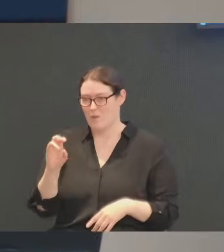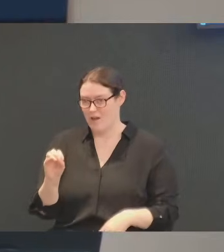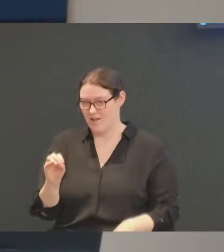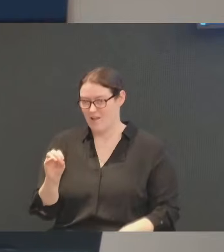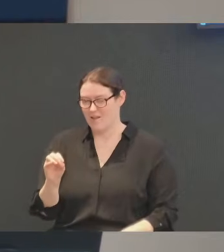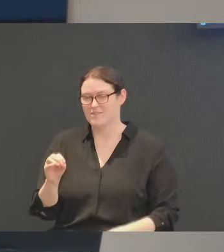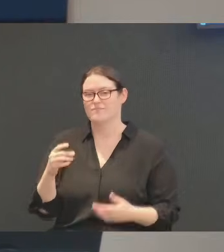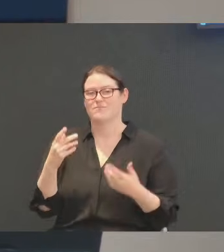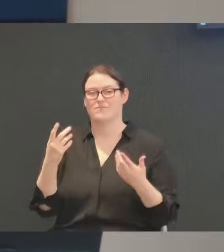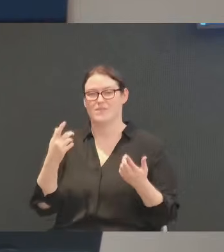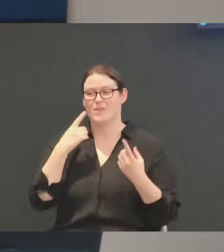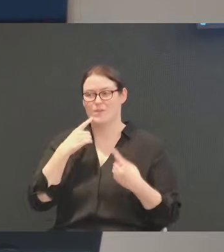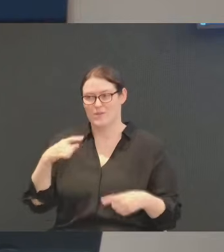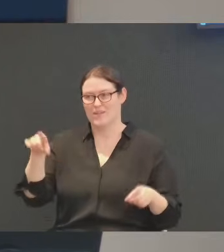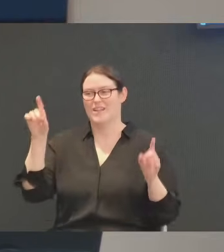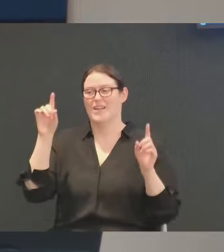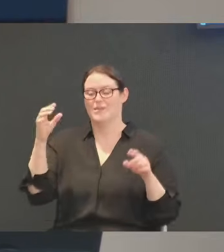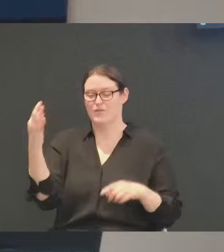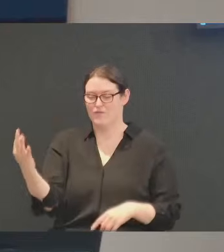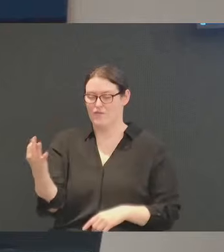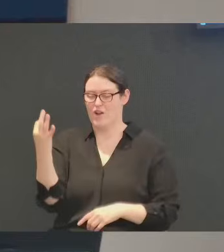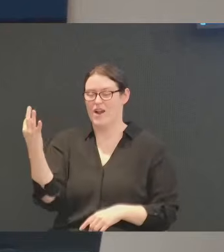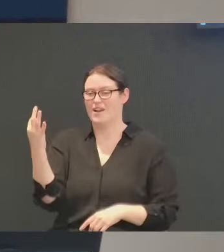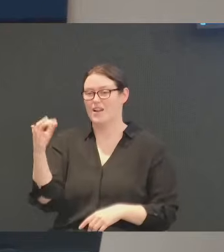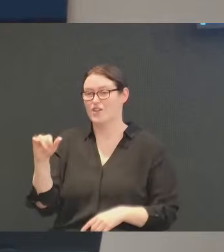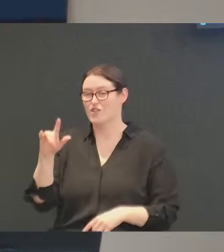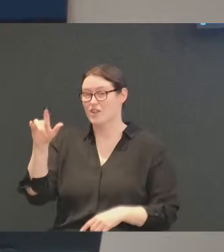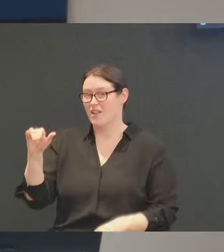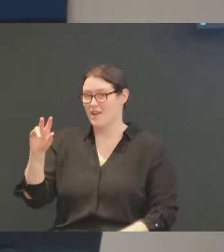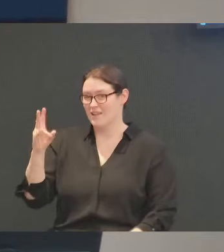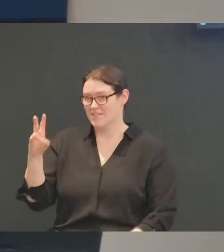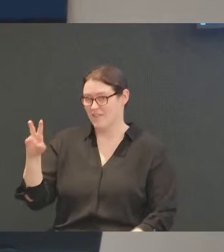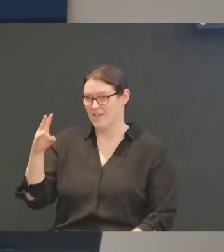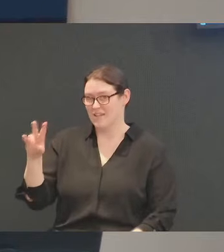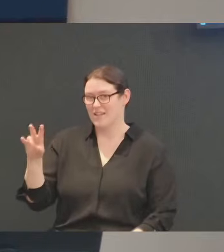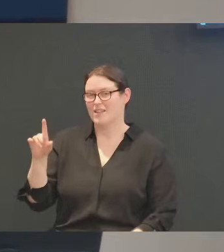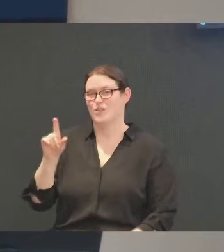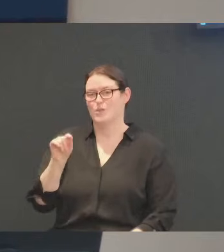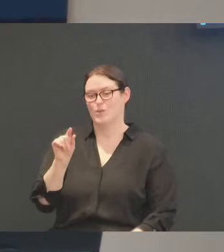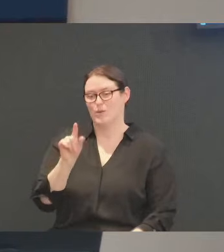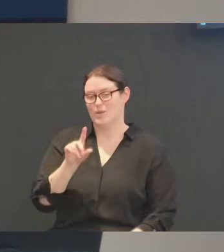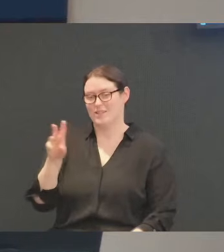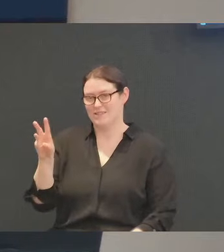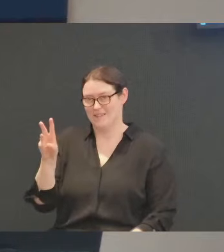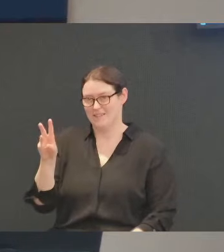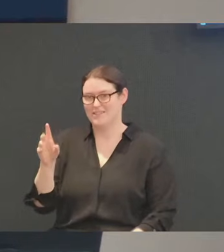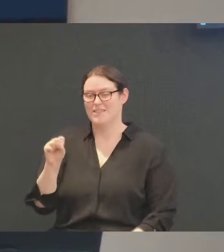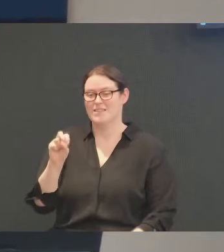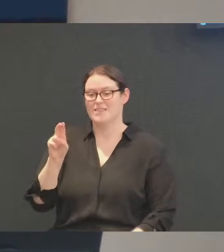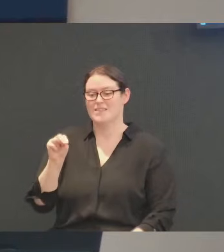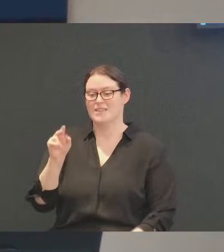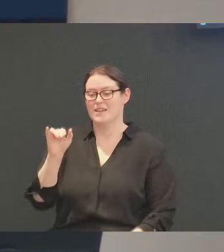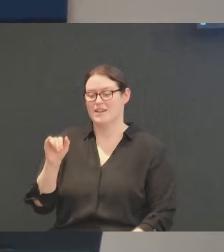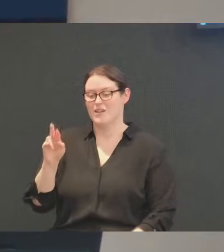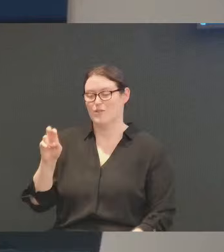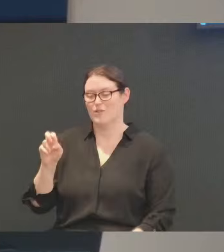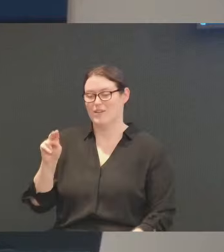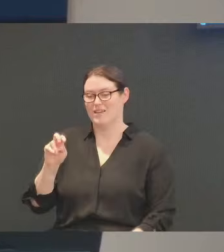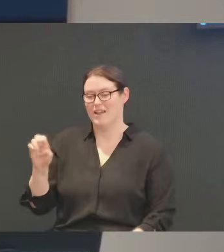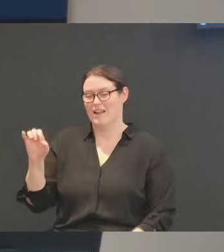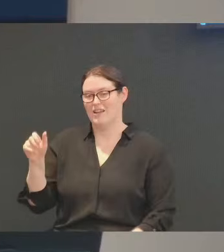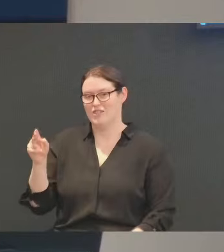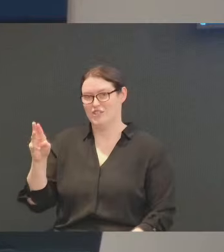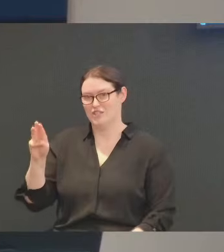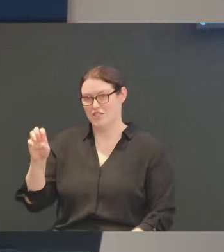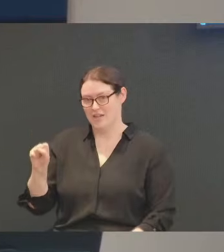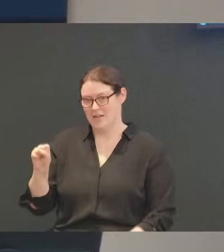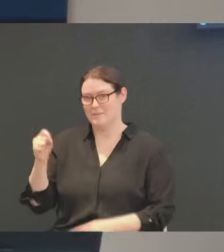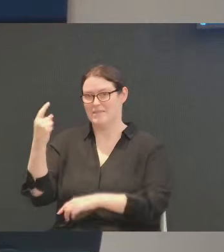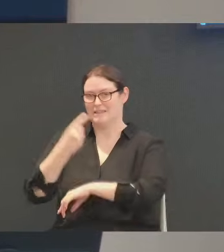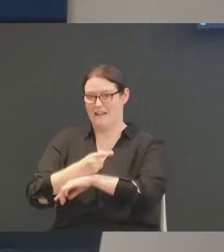hereby proclaim Friday, July the 17th, 2026 as Sunny Renee James Day in all of Hamilton County.